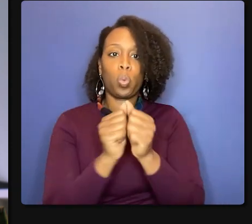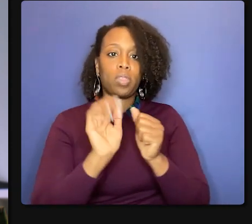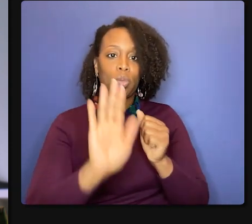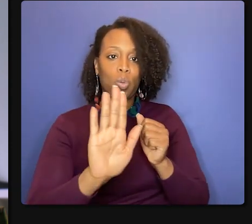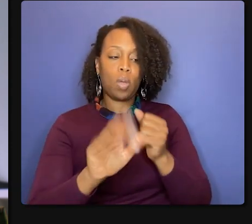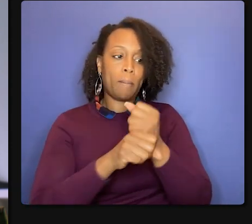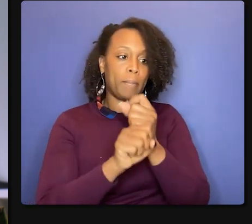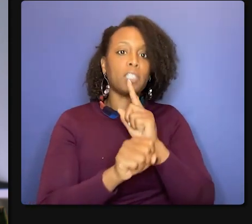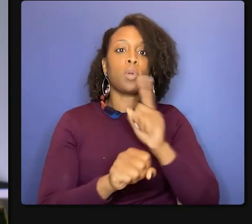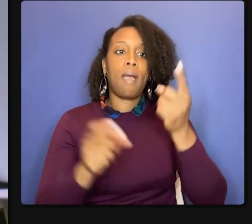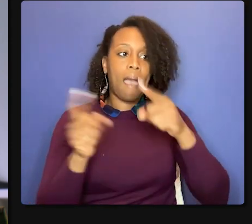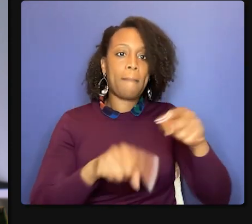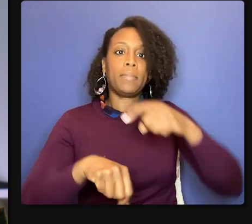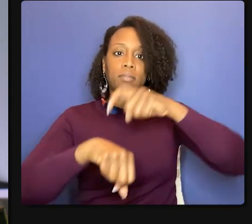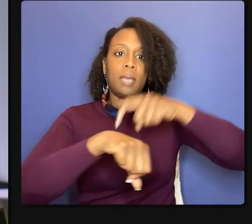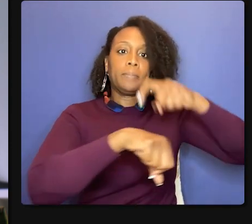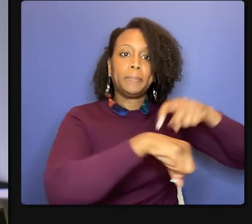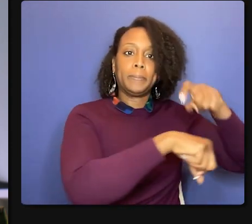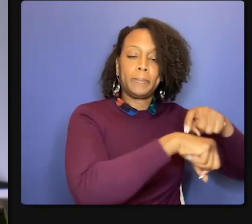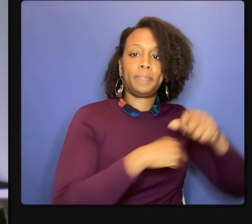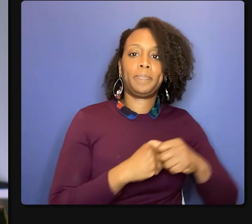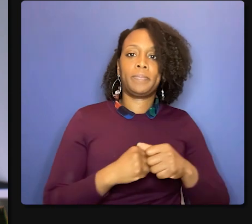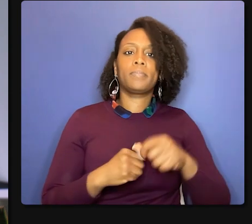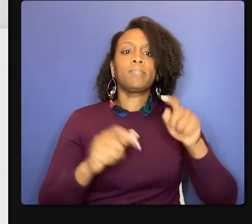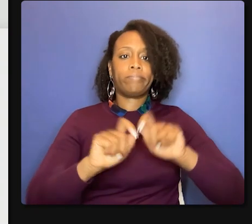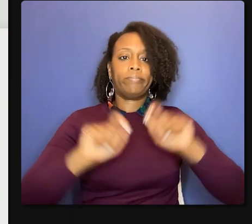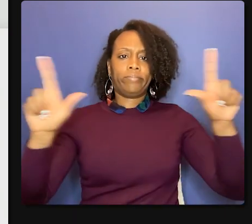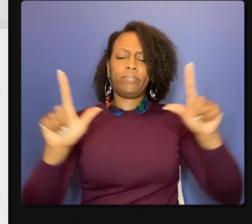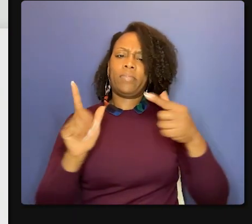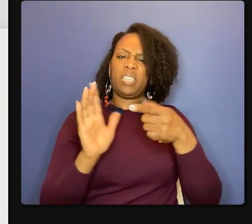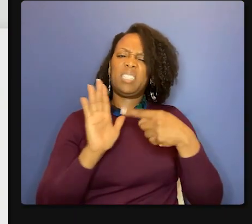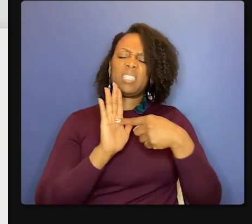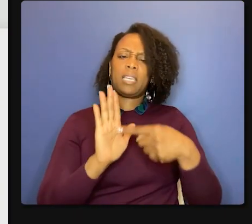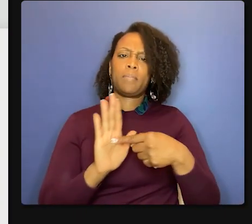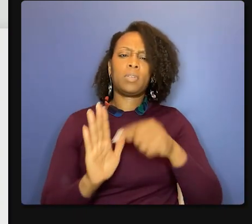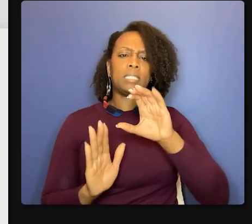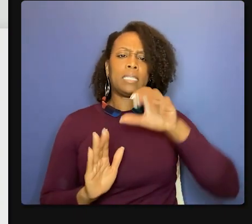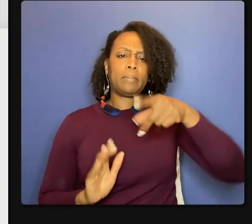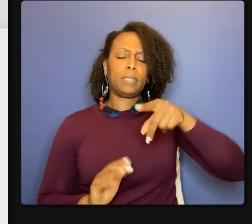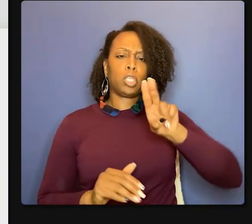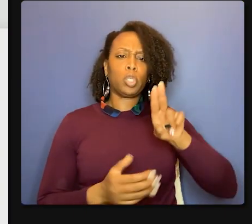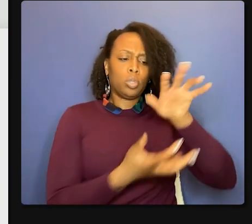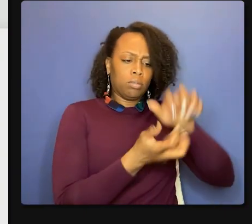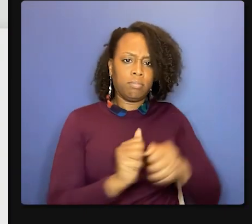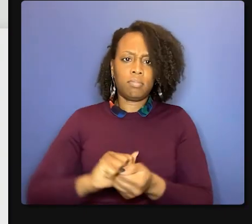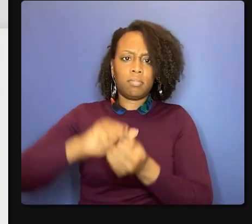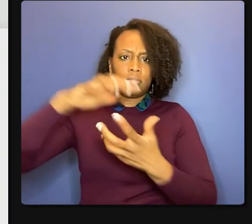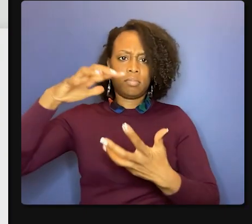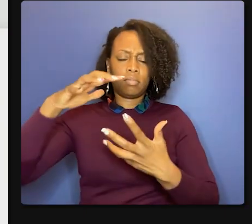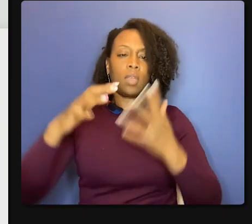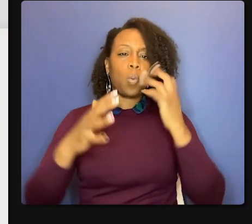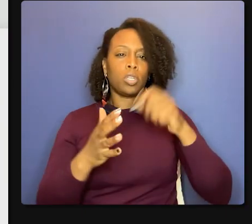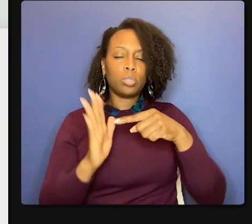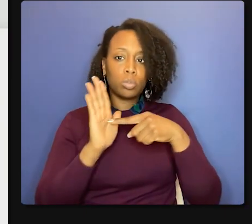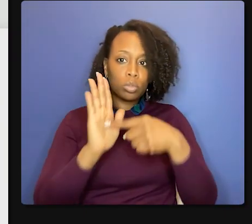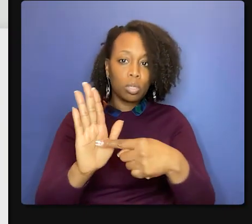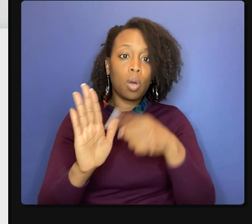to make sure that this can happen in a very timely manner. [Cooper] Here's an example of CPU decompression. Now, I want to point out